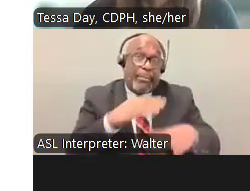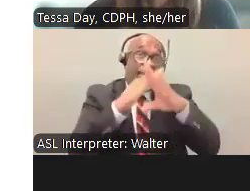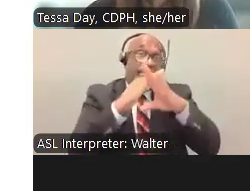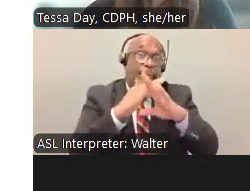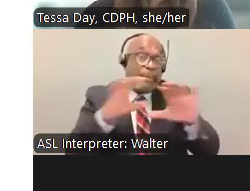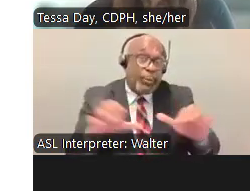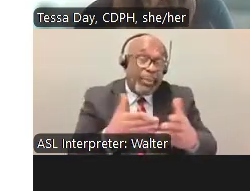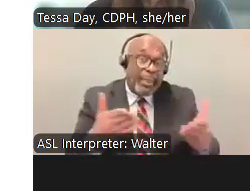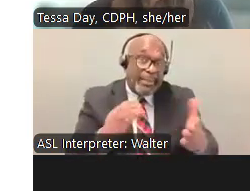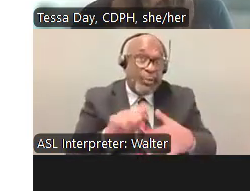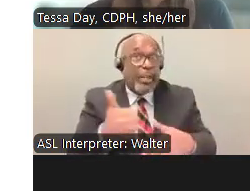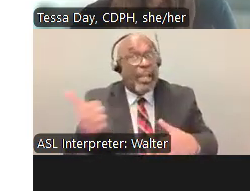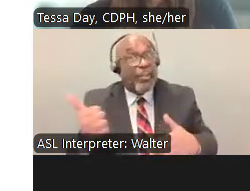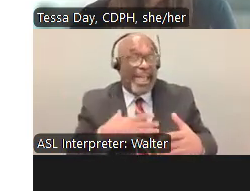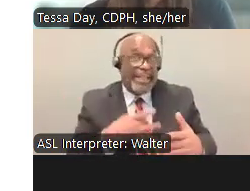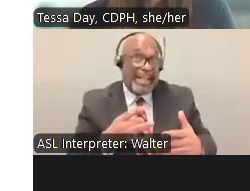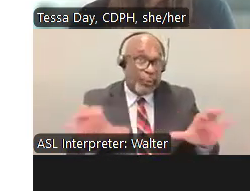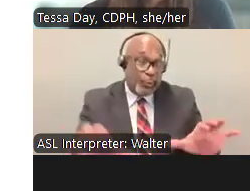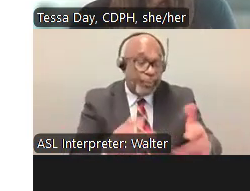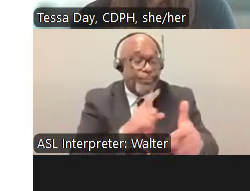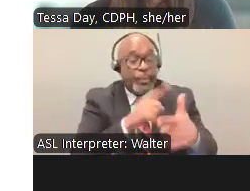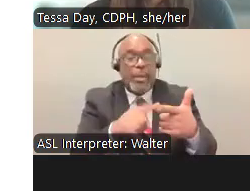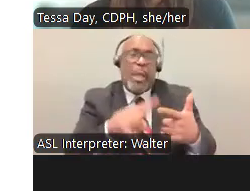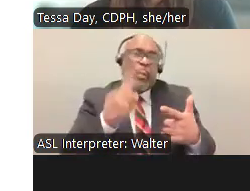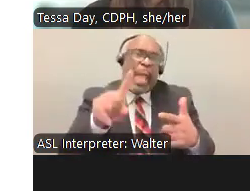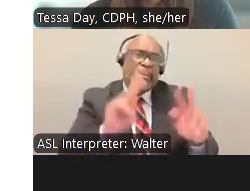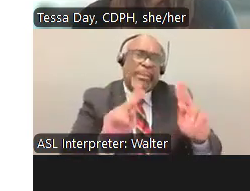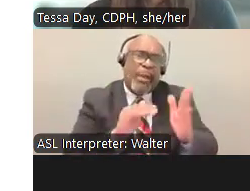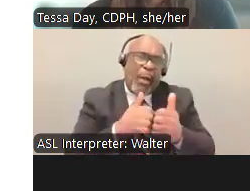13:30:22 otherwise like to do. We asked 13:30:23 people how often violence occurs